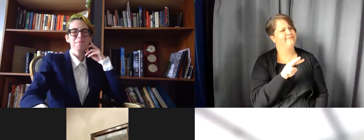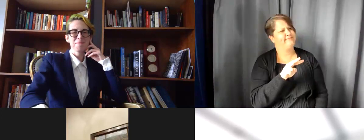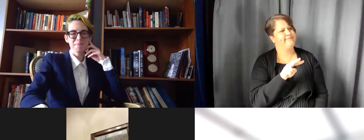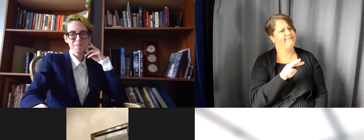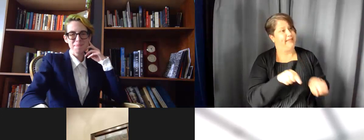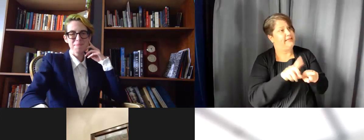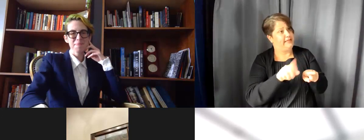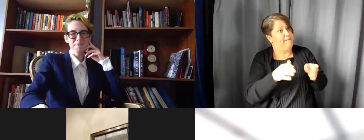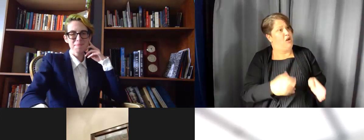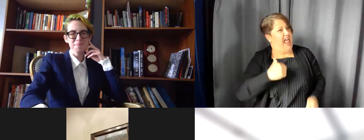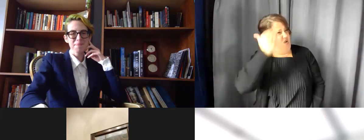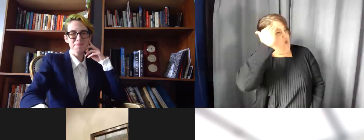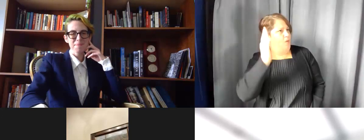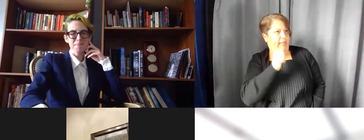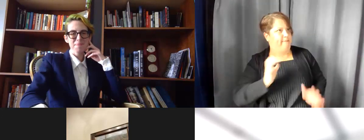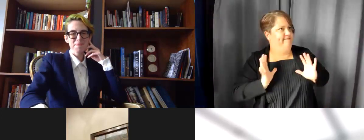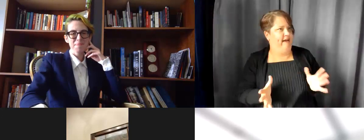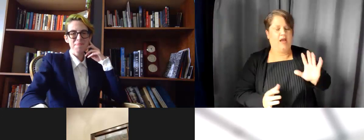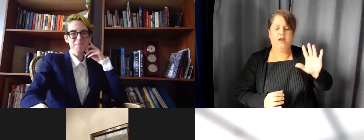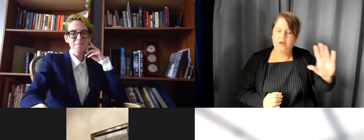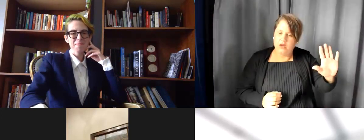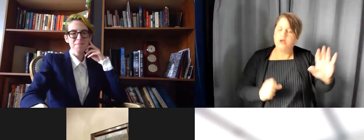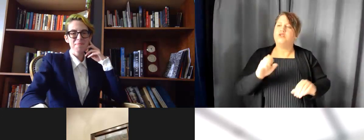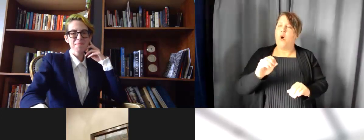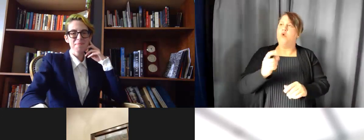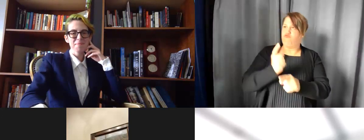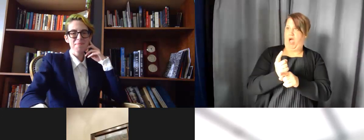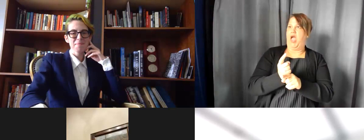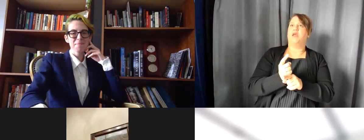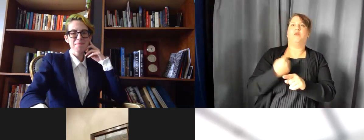so not only are we relying on their kindness, but we're also relying on them.